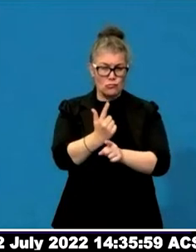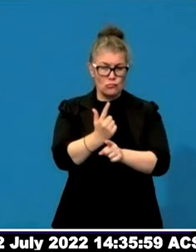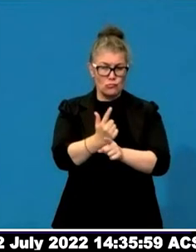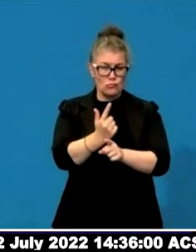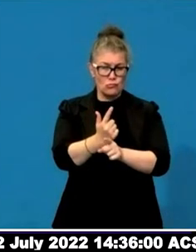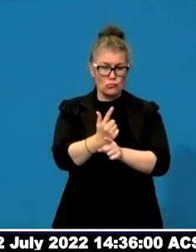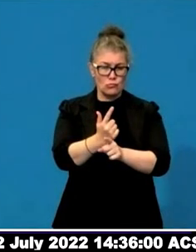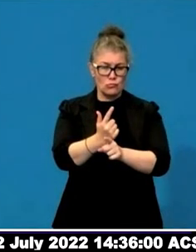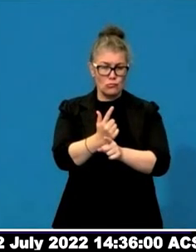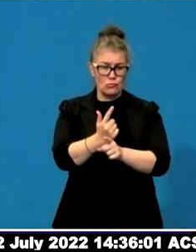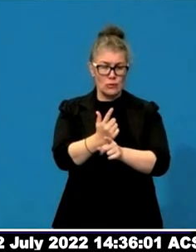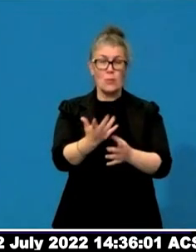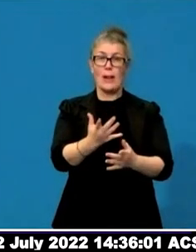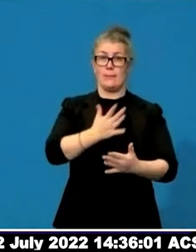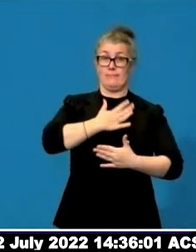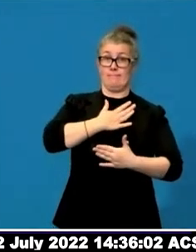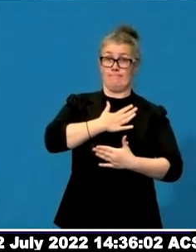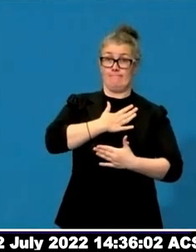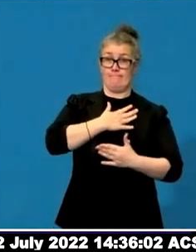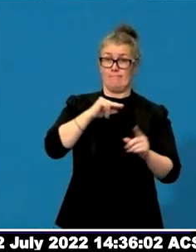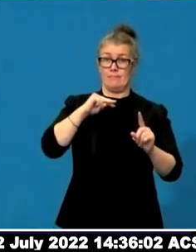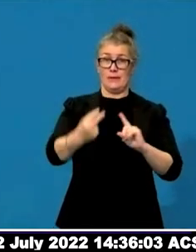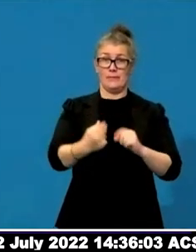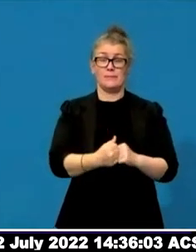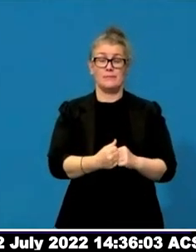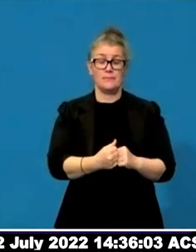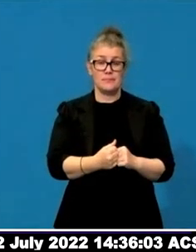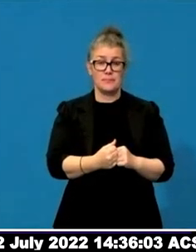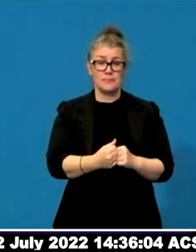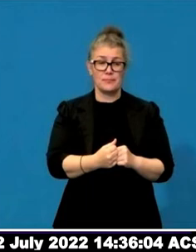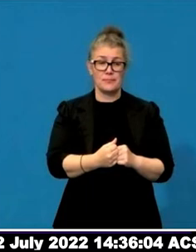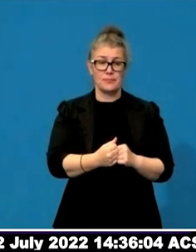Myself, first of all, I struggled to - the very first time